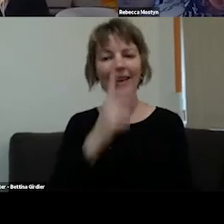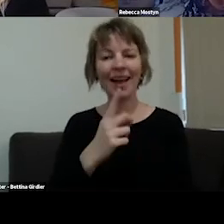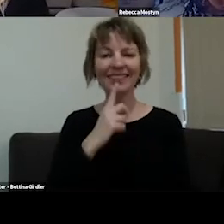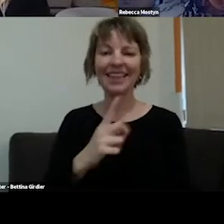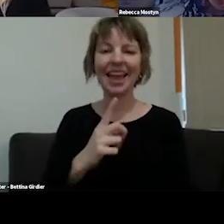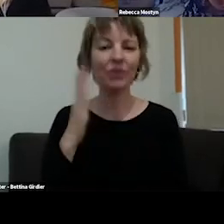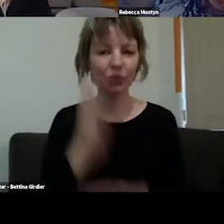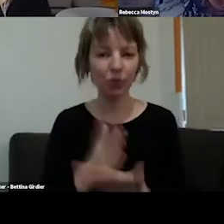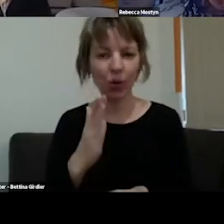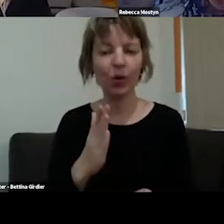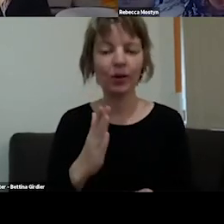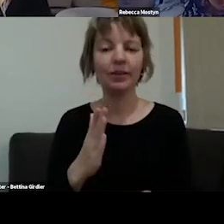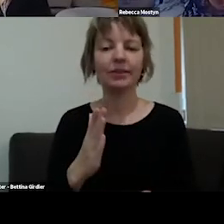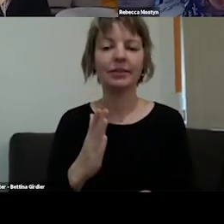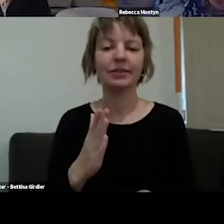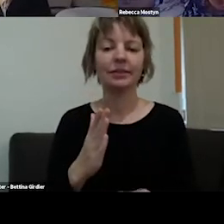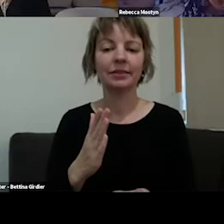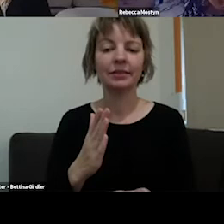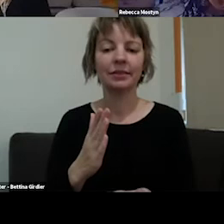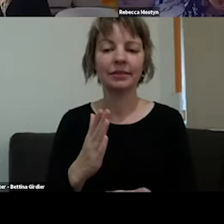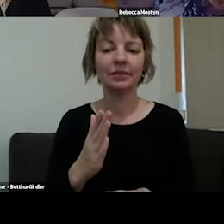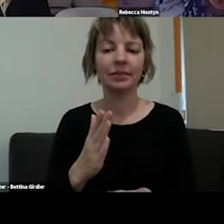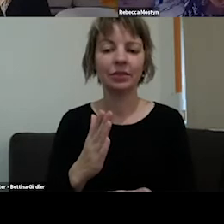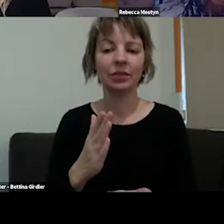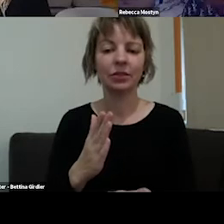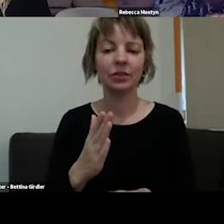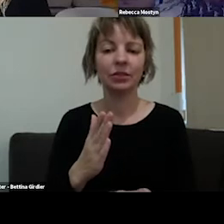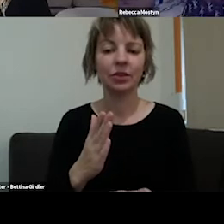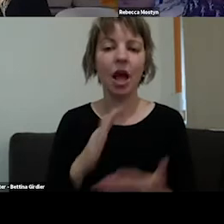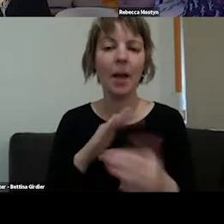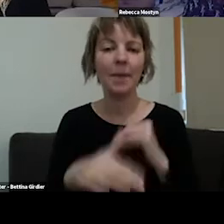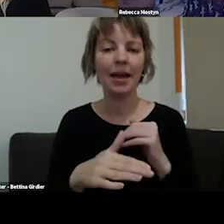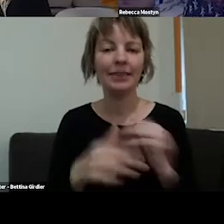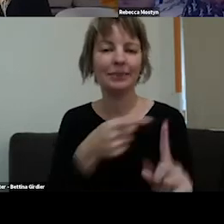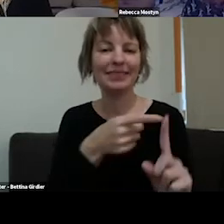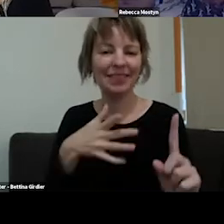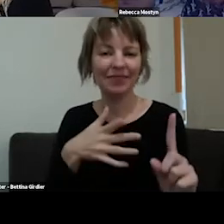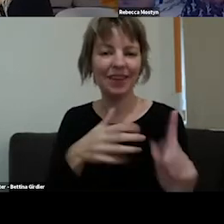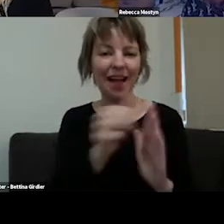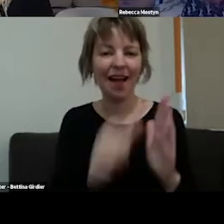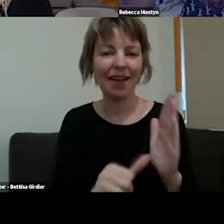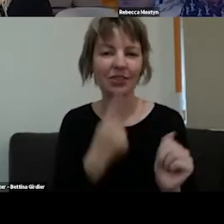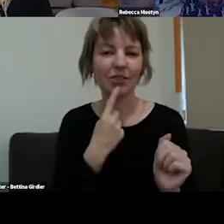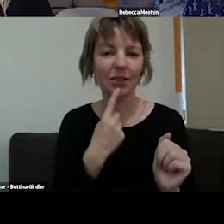we can't say definitively - we can't say that definitively about art forms but there is scope to look into that.